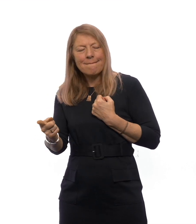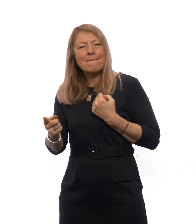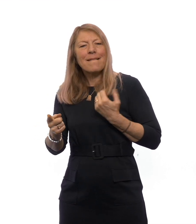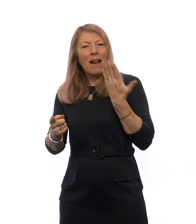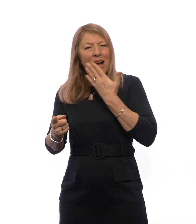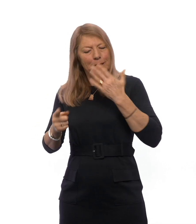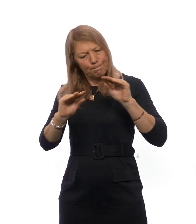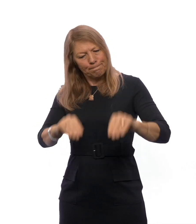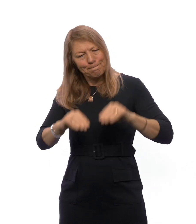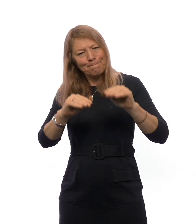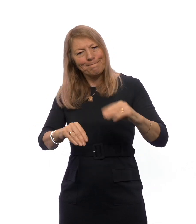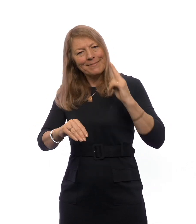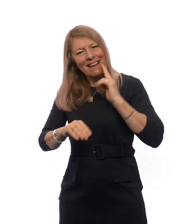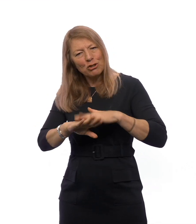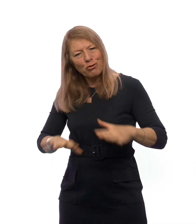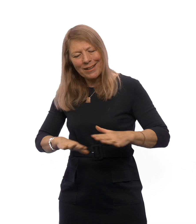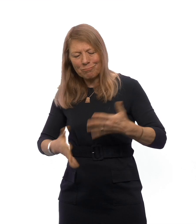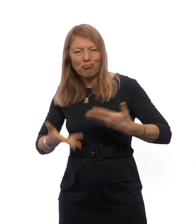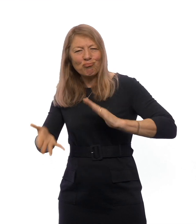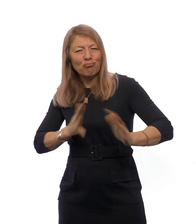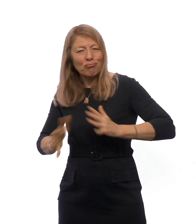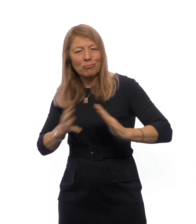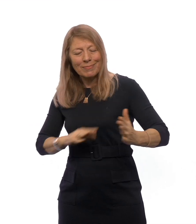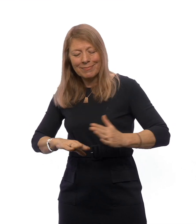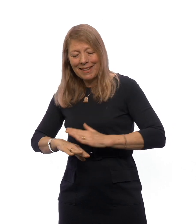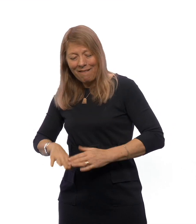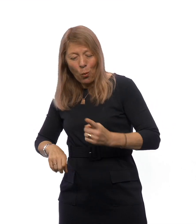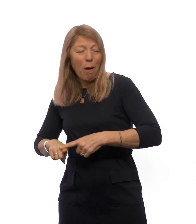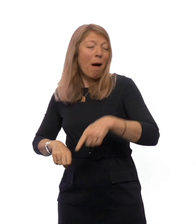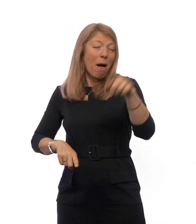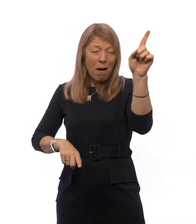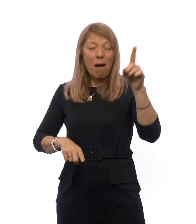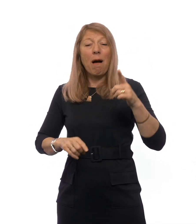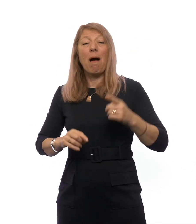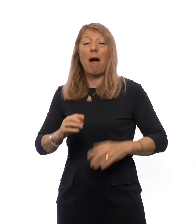Clause 10 mandates for the DfC lead accreditation scheme for BSL or ISL